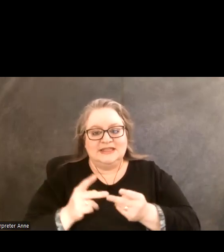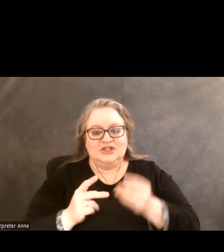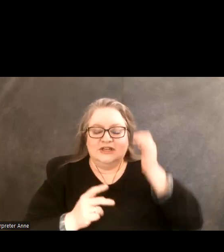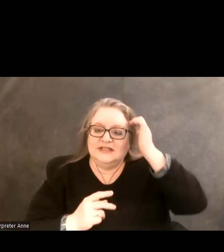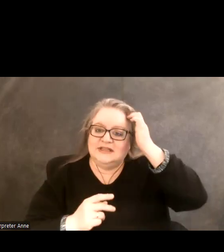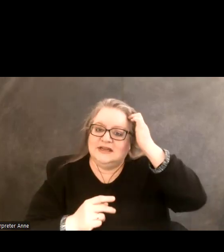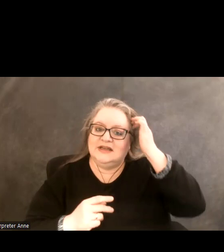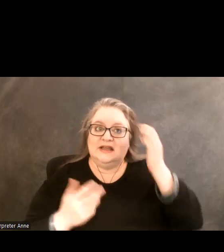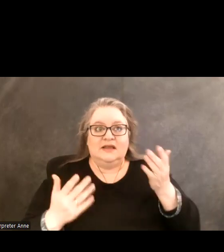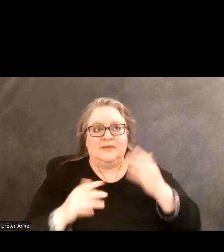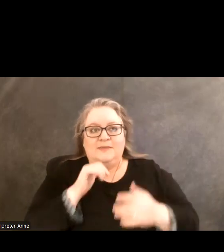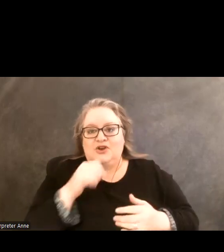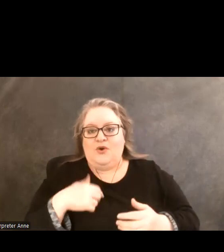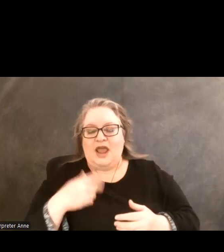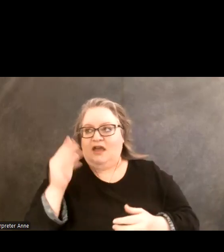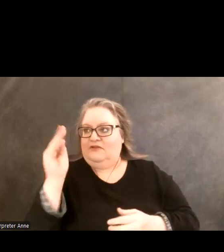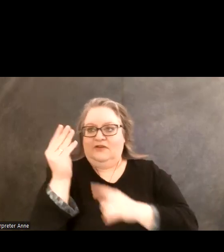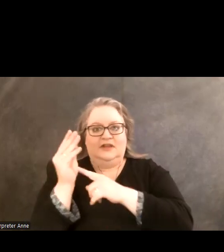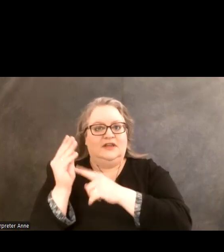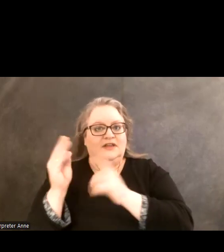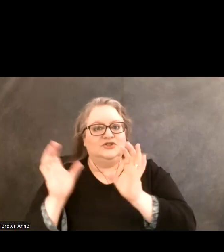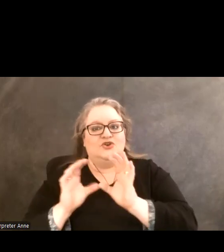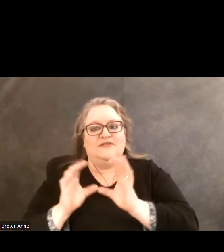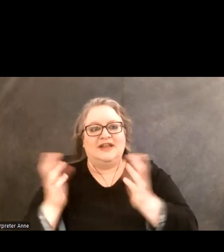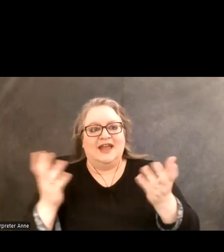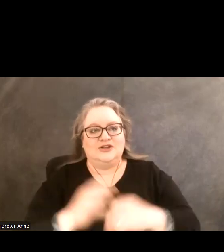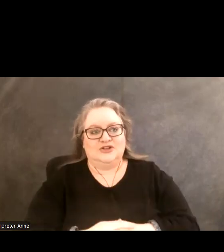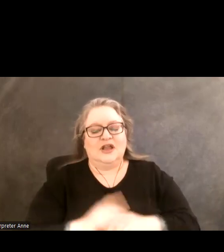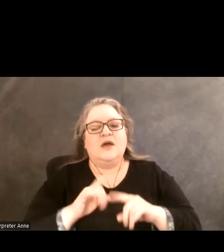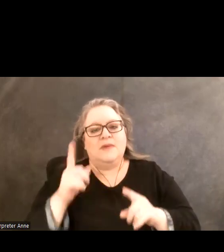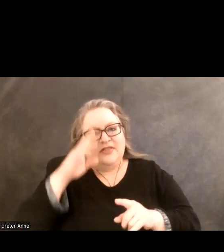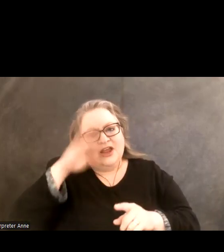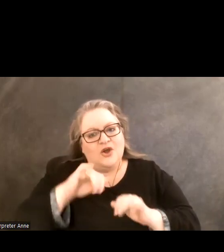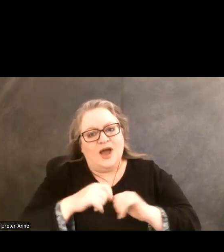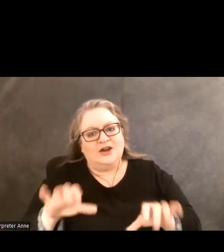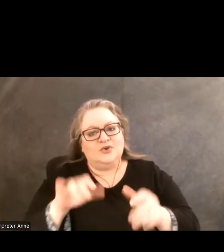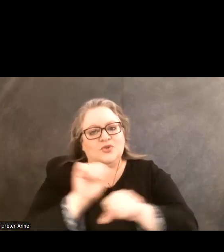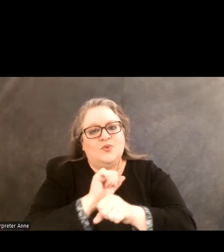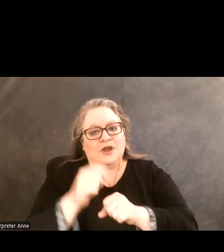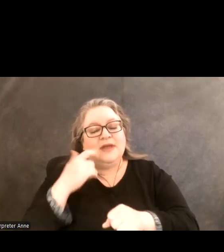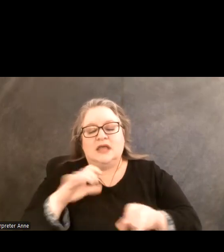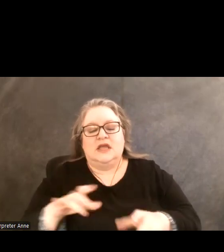may not have a piece of certification on paper, but they know how to do the work because they do the work every single